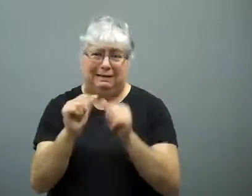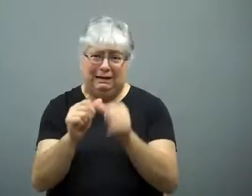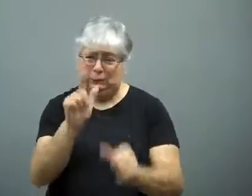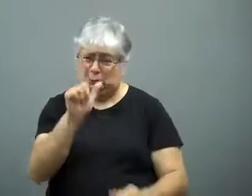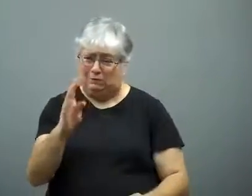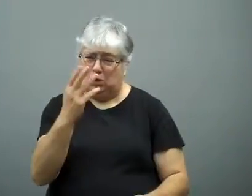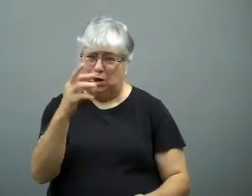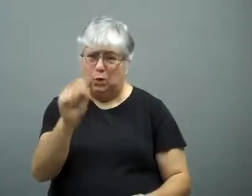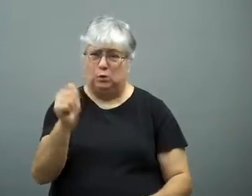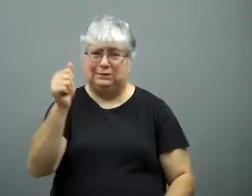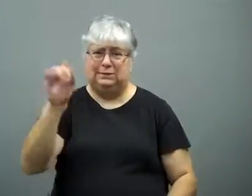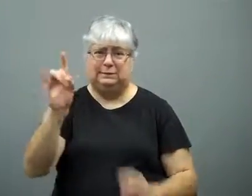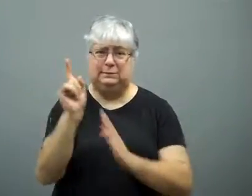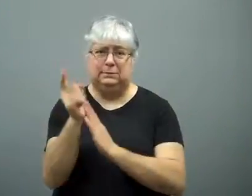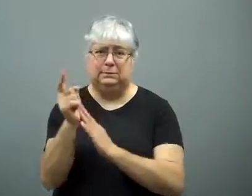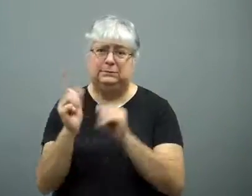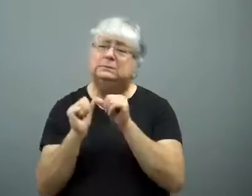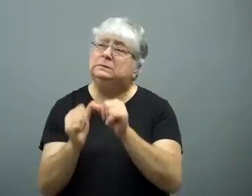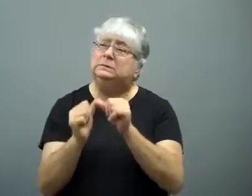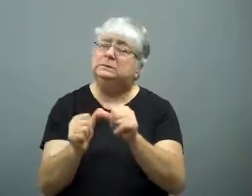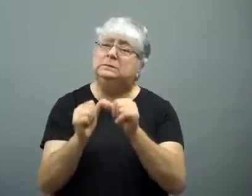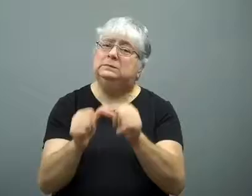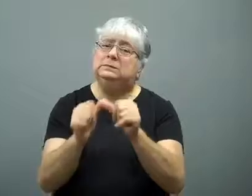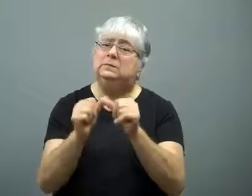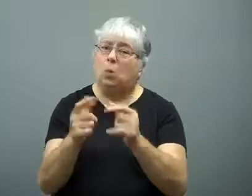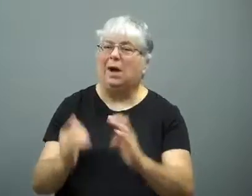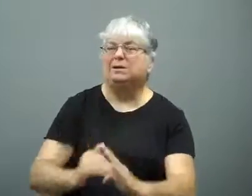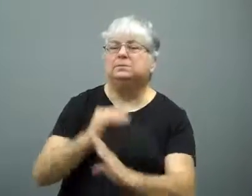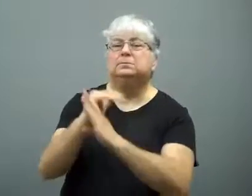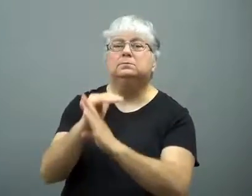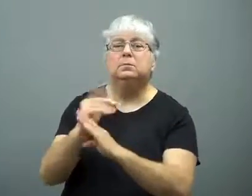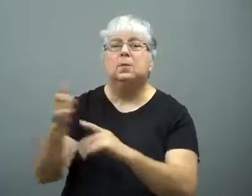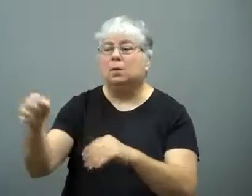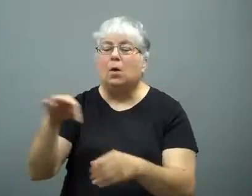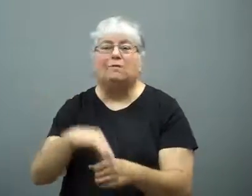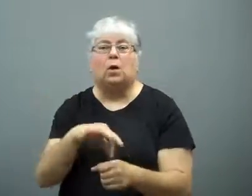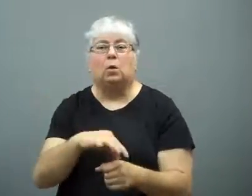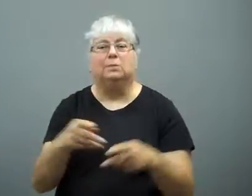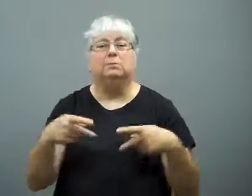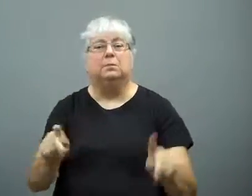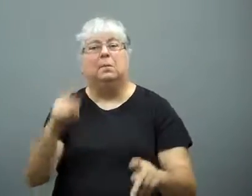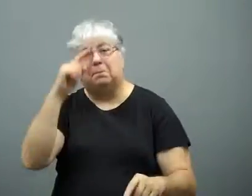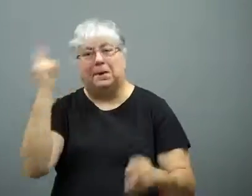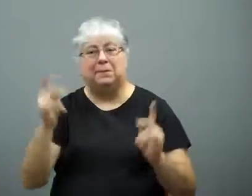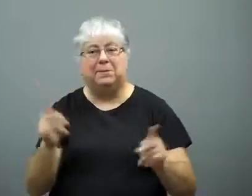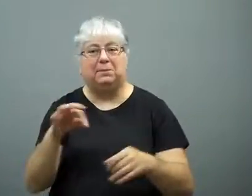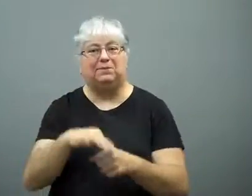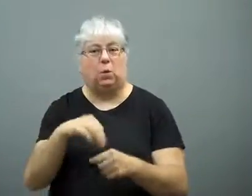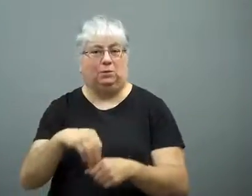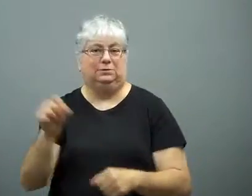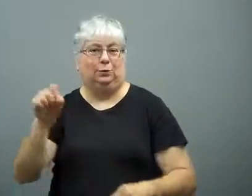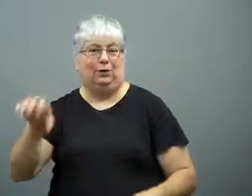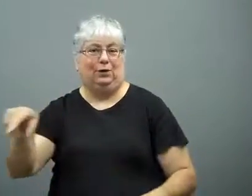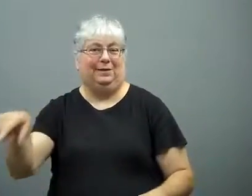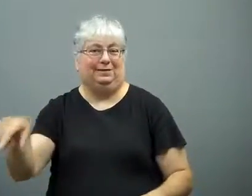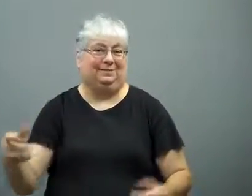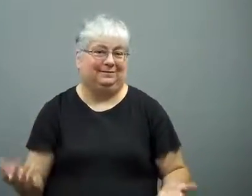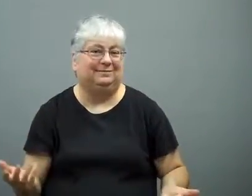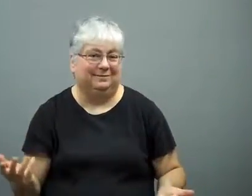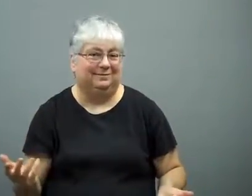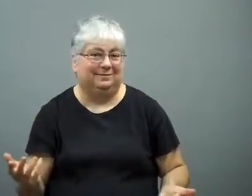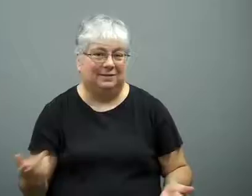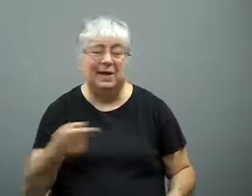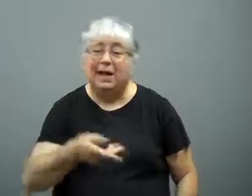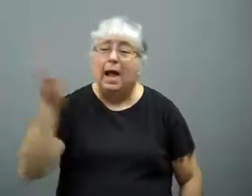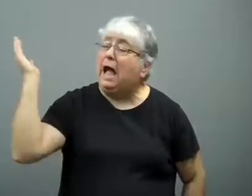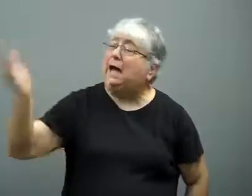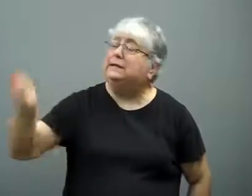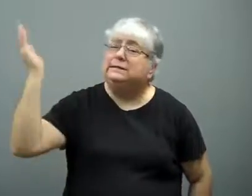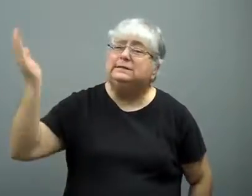It lasted 24 hours and 18 minutes.